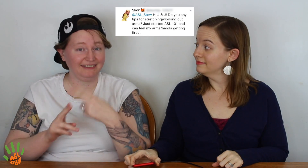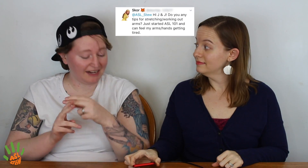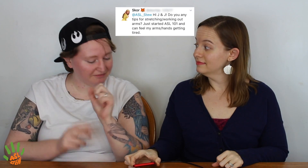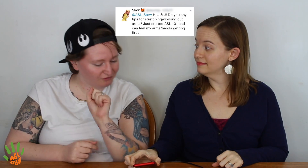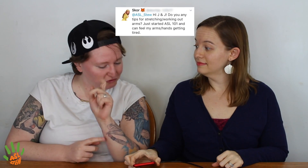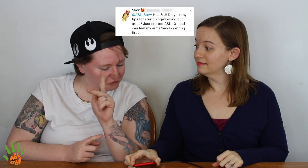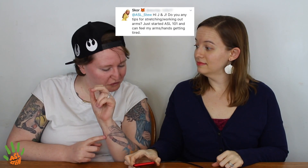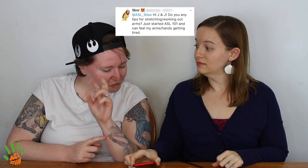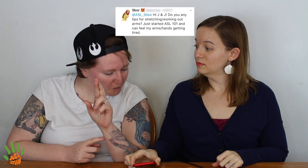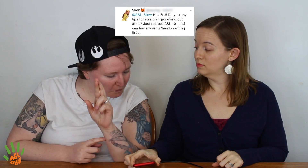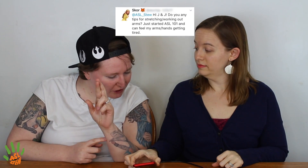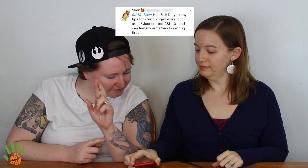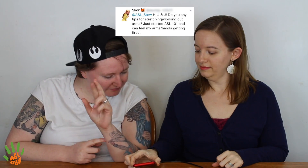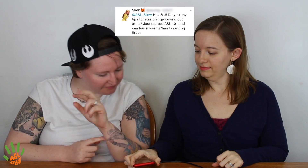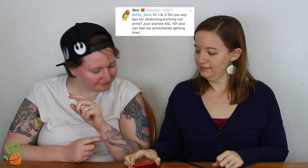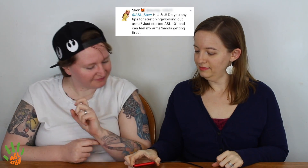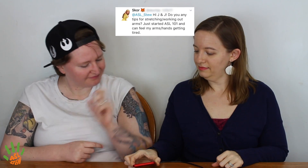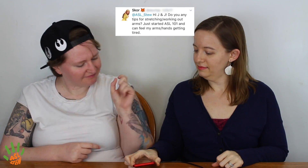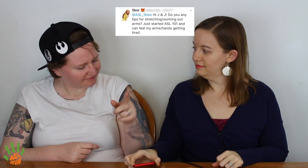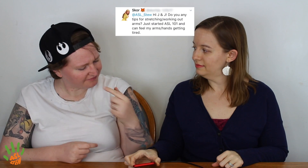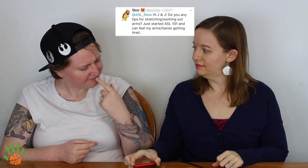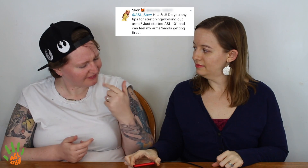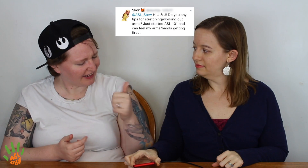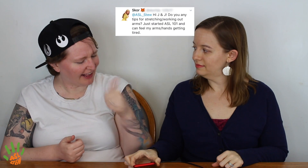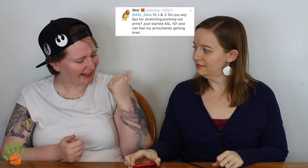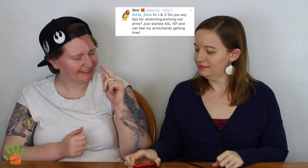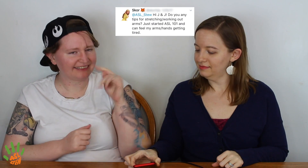Okay, the person's name is Skor and they say,